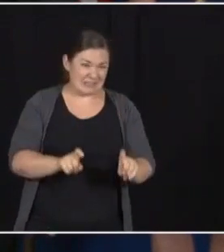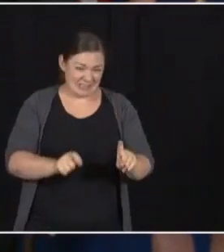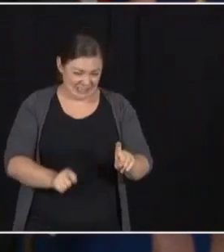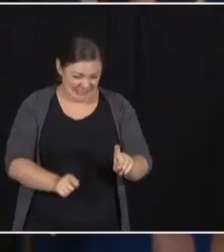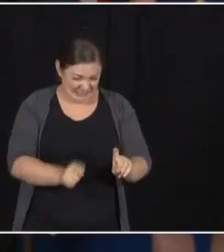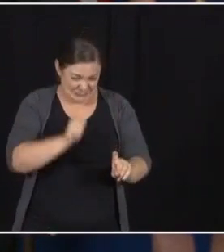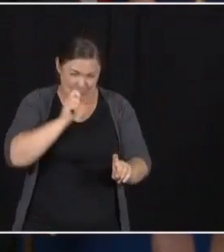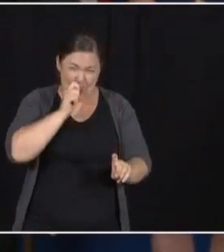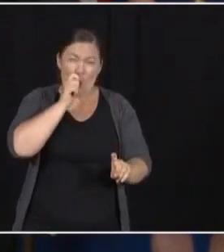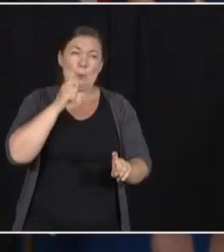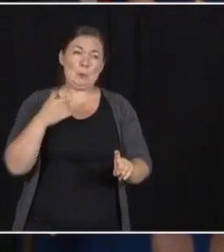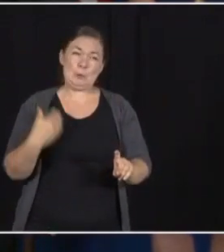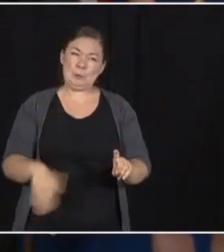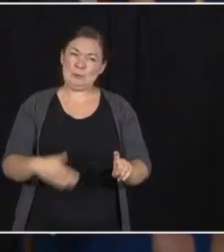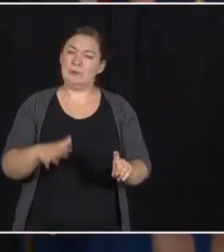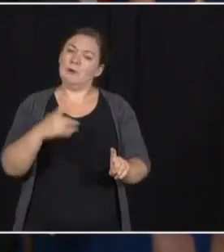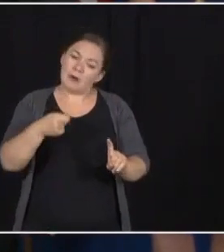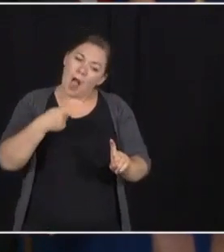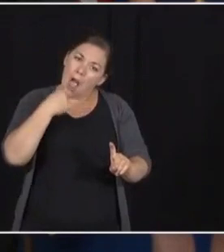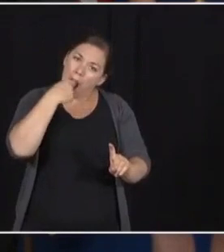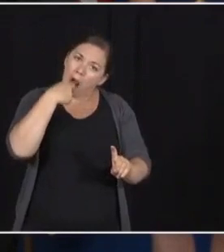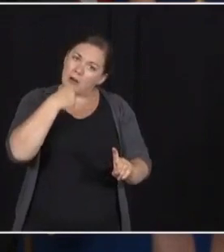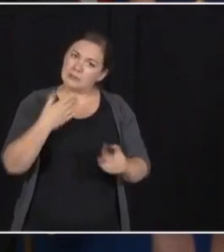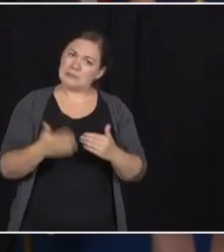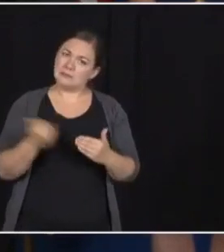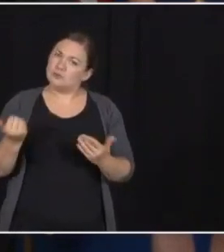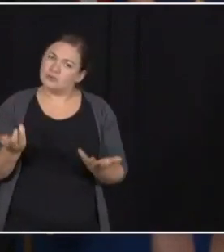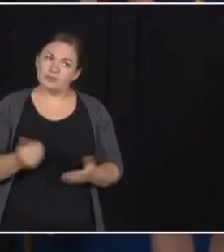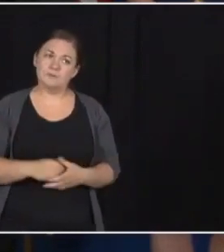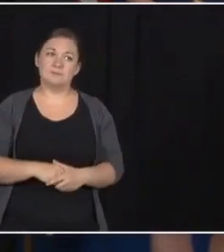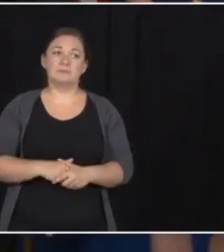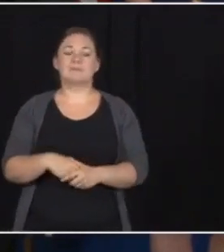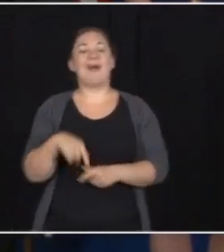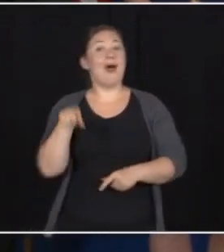if they show up with symptoms they'll need to be tested. Wouldn't it simplify the whole system?